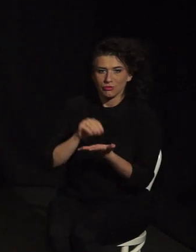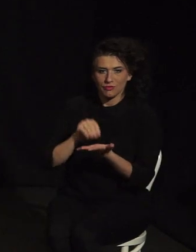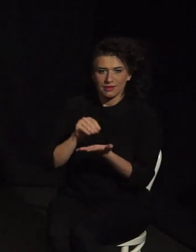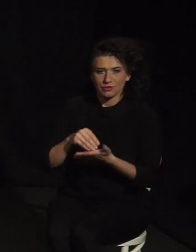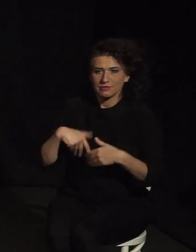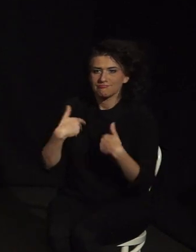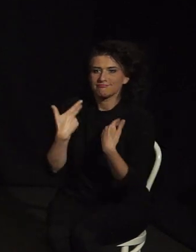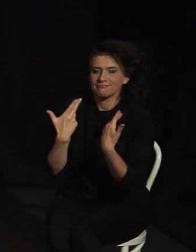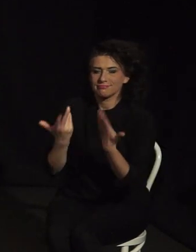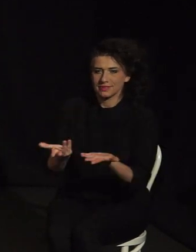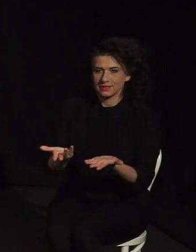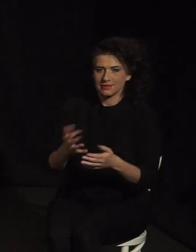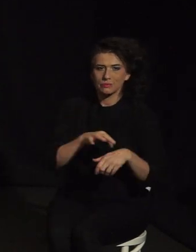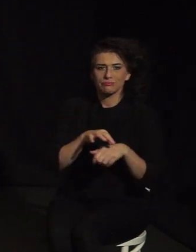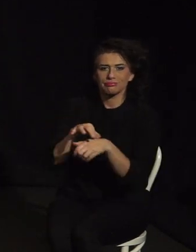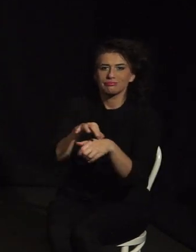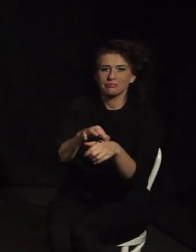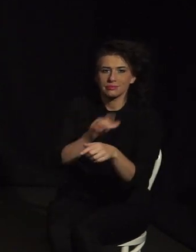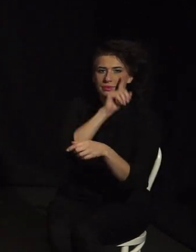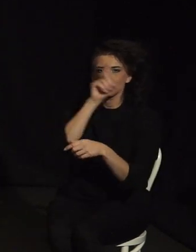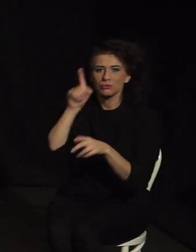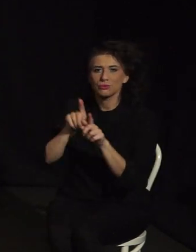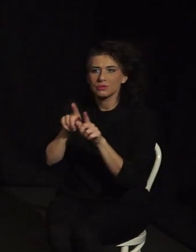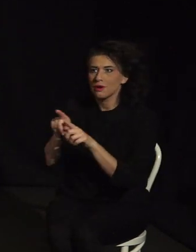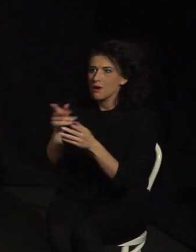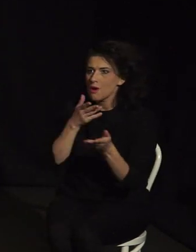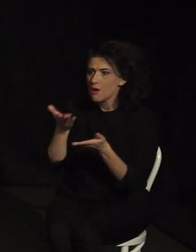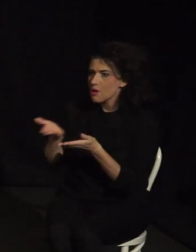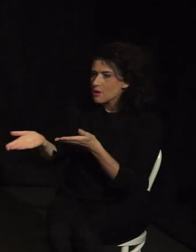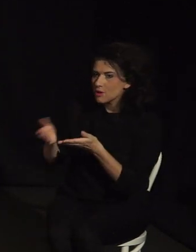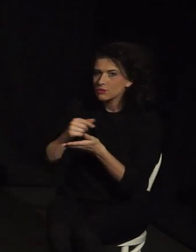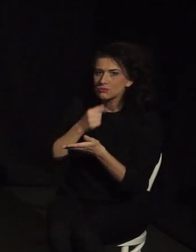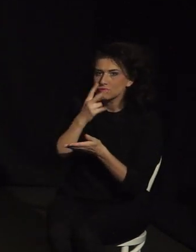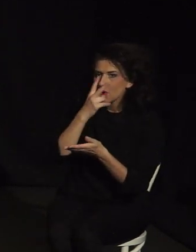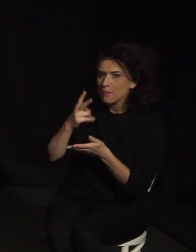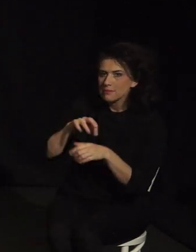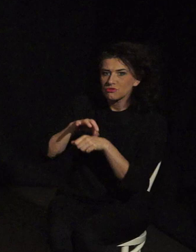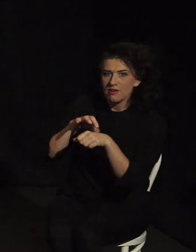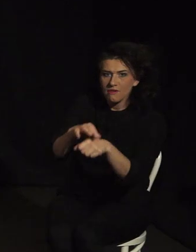around "Pan Tadeusz" as if you were a guide.